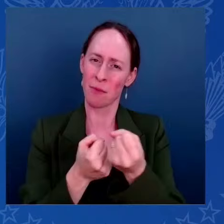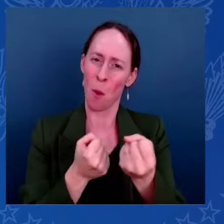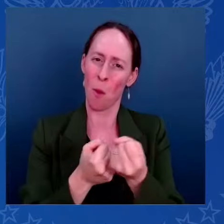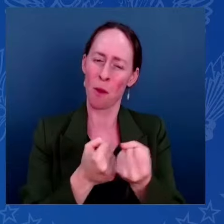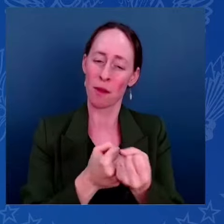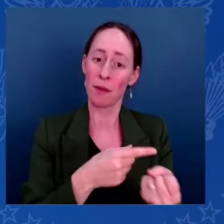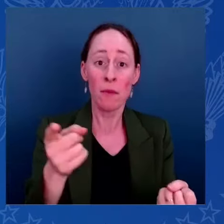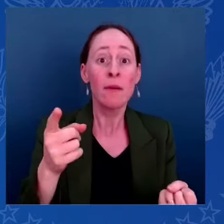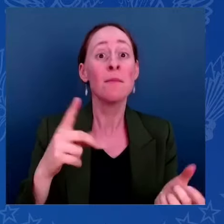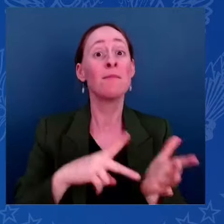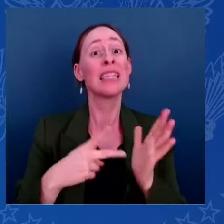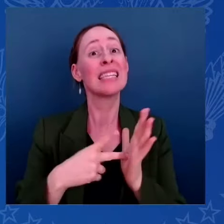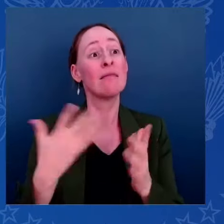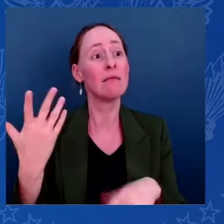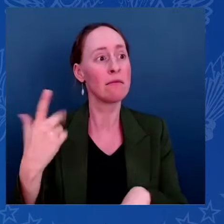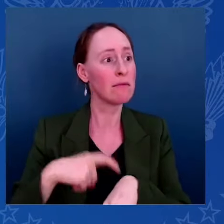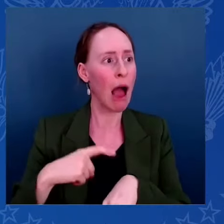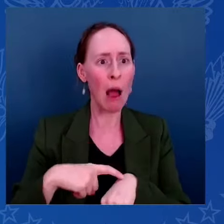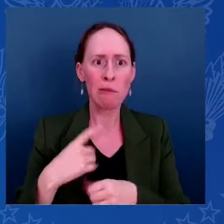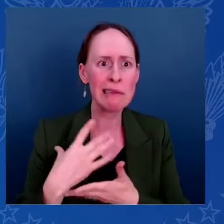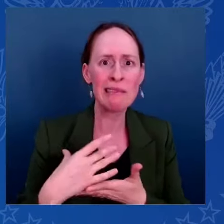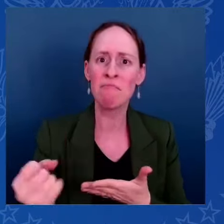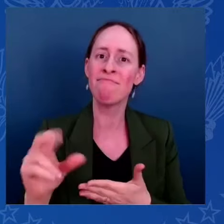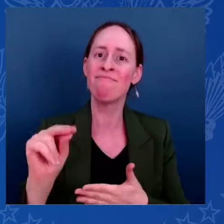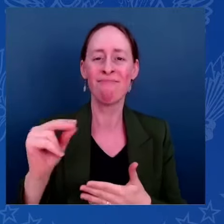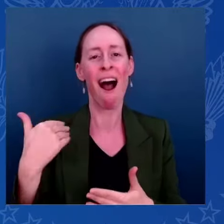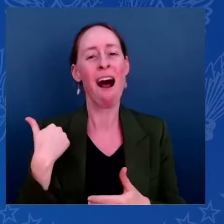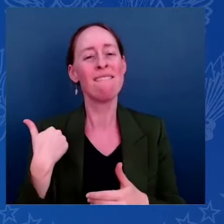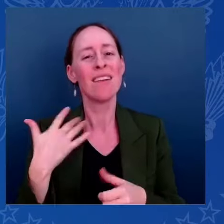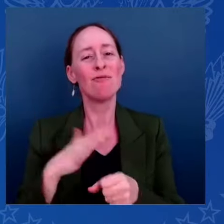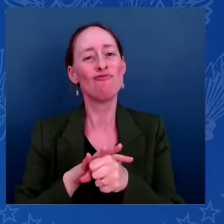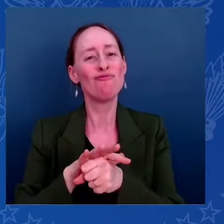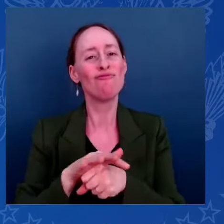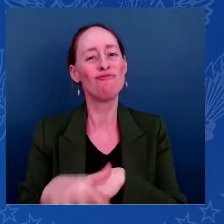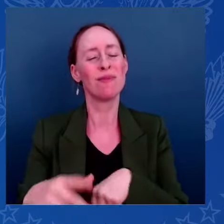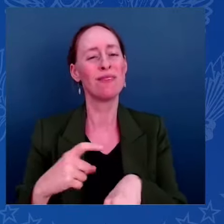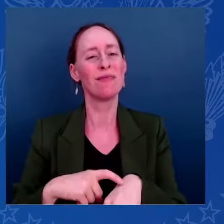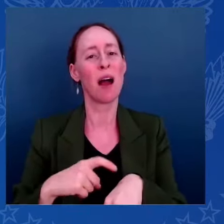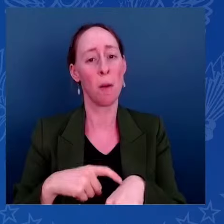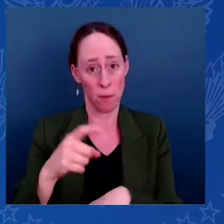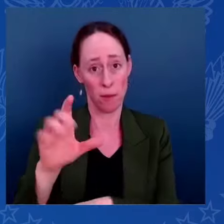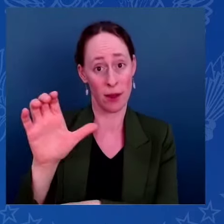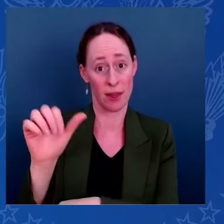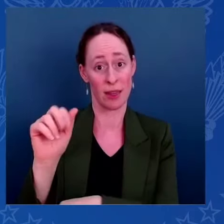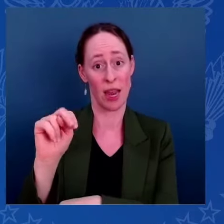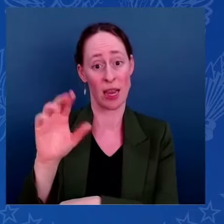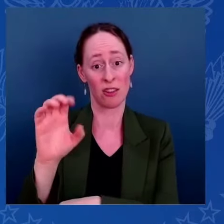Cancer touches us all. When Joe and I lost our son to brain cancer,